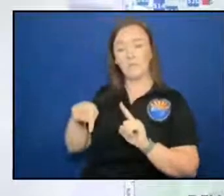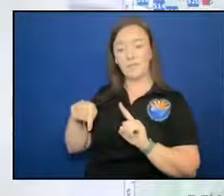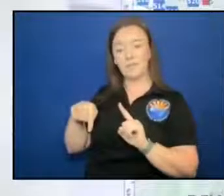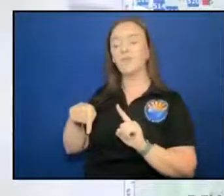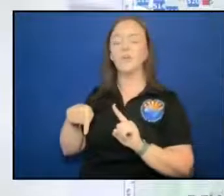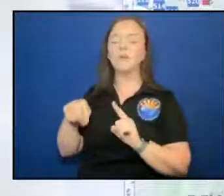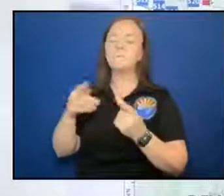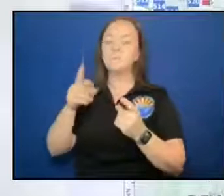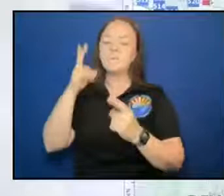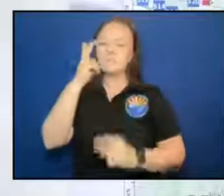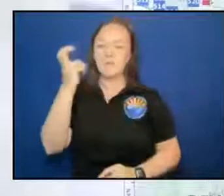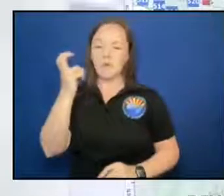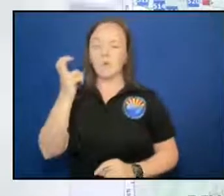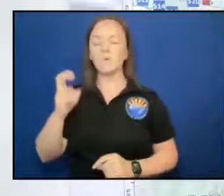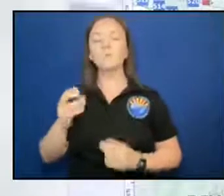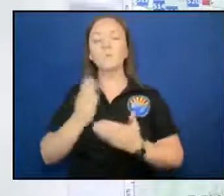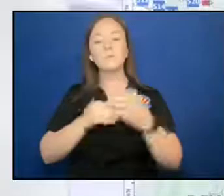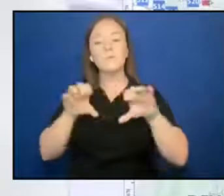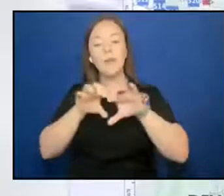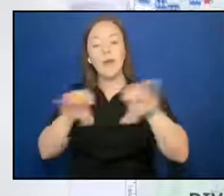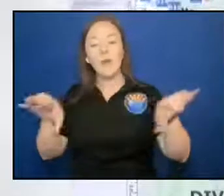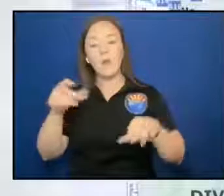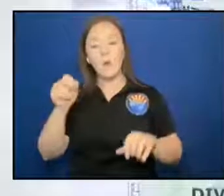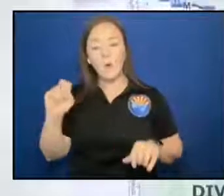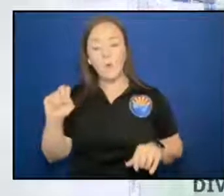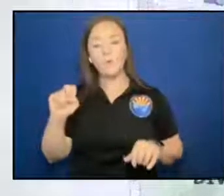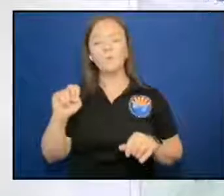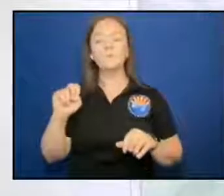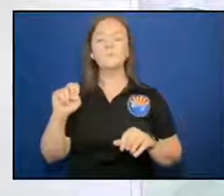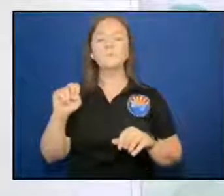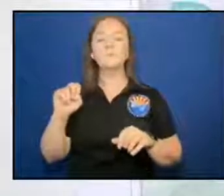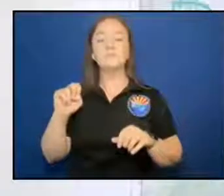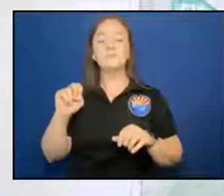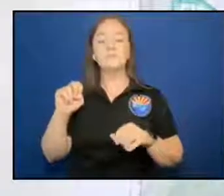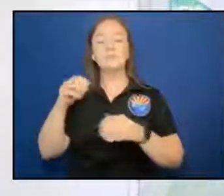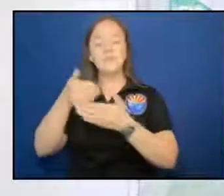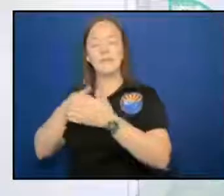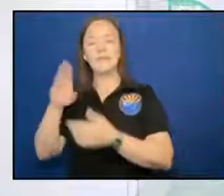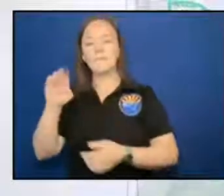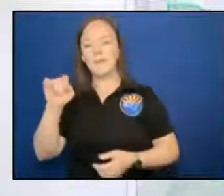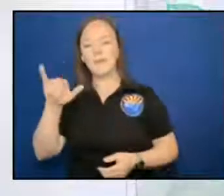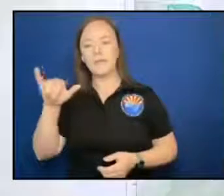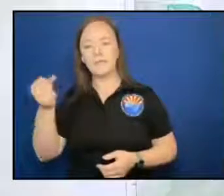BUT THAT WE WILL BE ABLE TO PICK THAT UP IN THE COMING DAYS BASED ON THE IMPROVEMENTS.